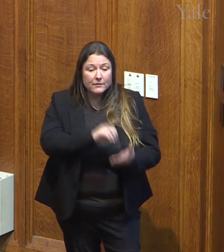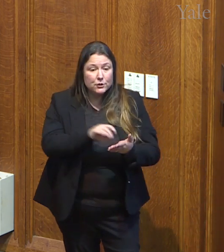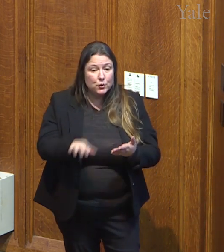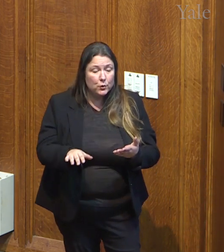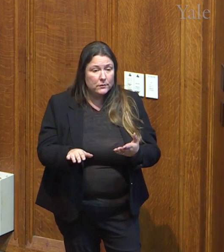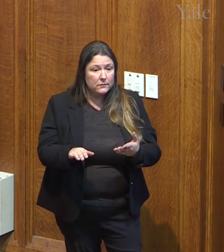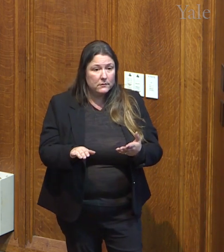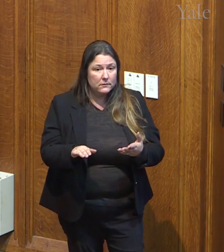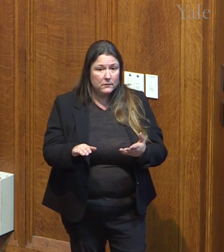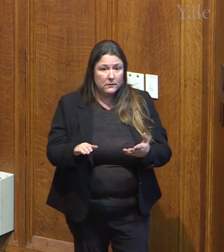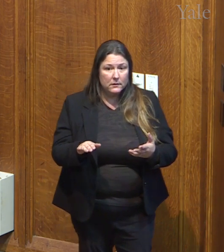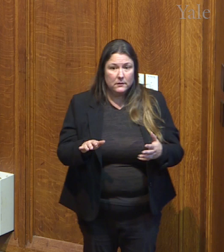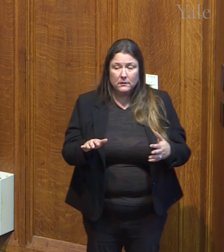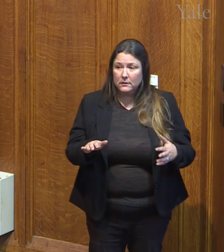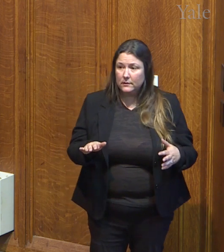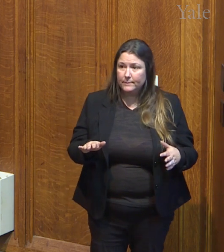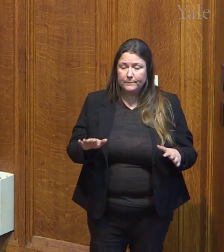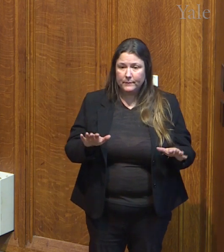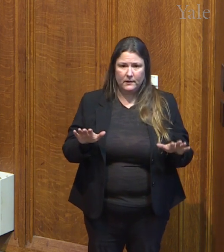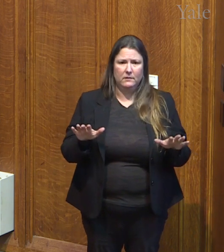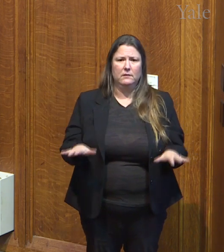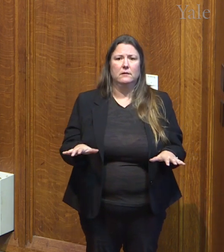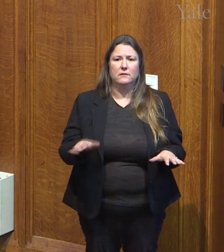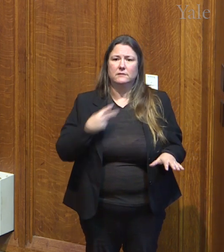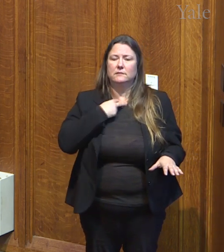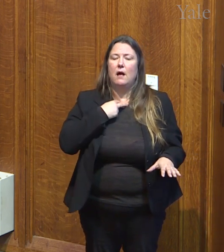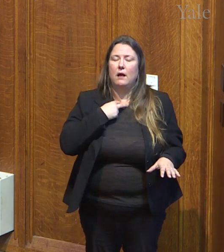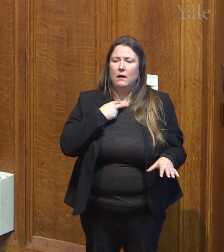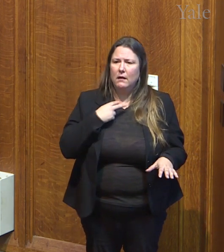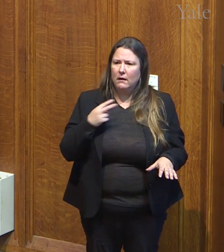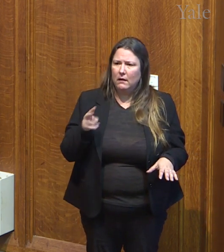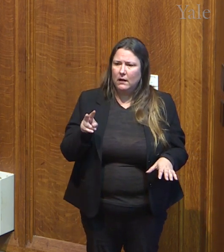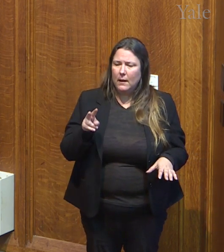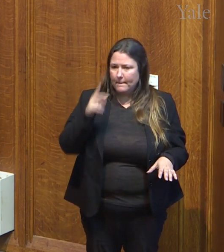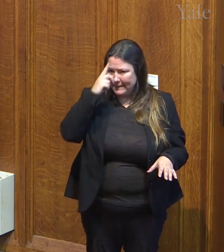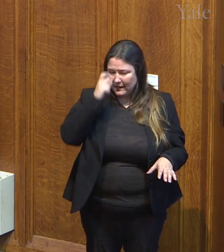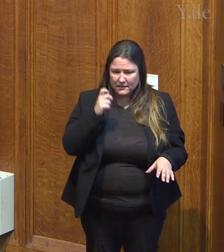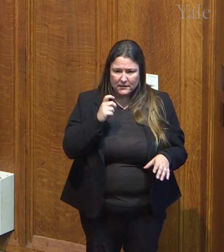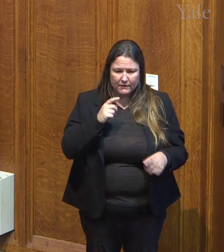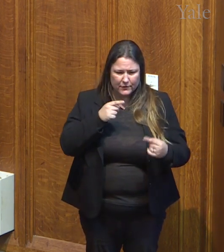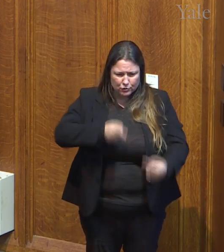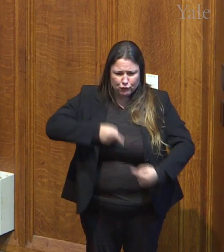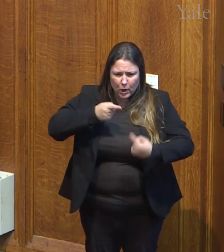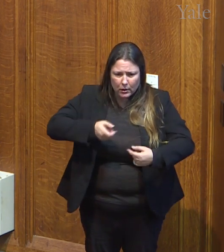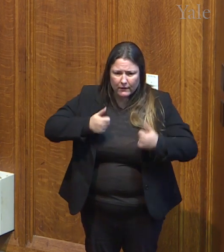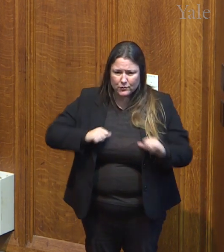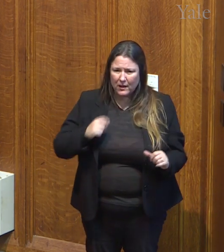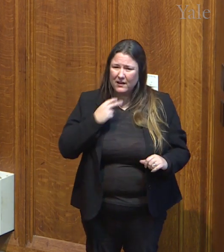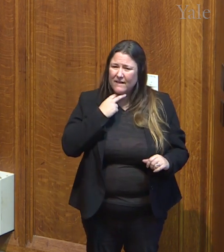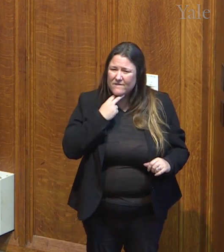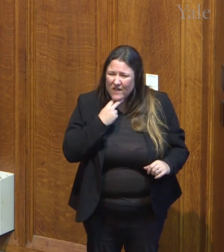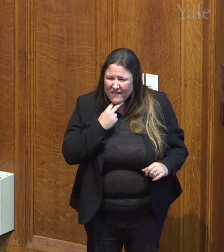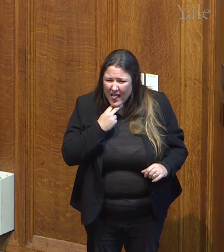a standstill to begin with by the singular difficulty of pronouncing sounds of which the signs